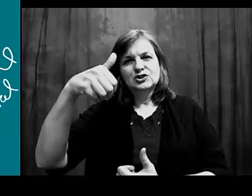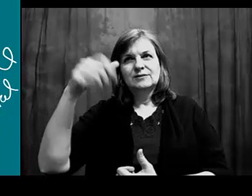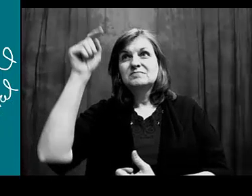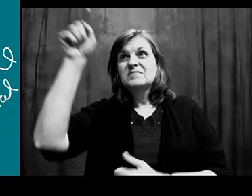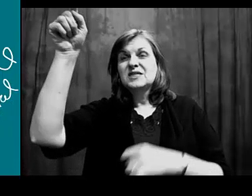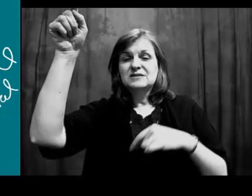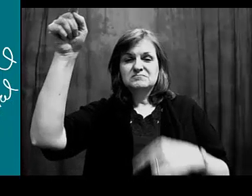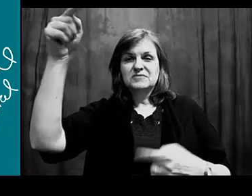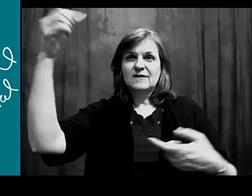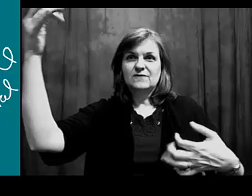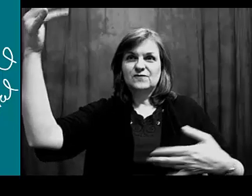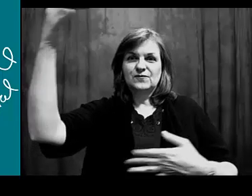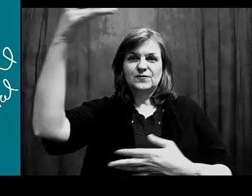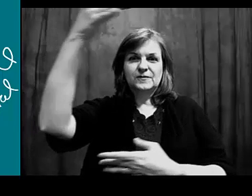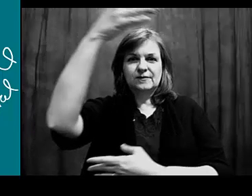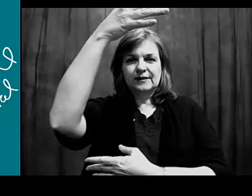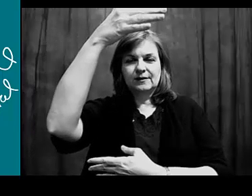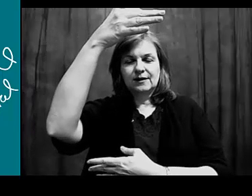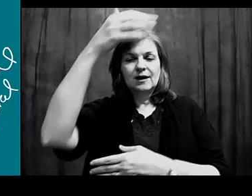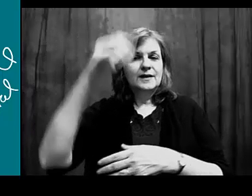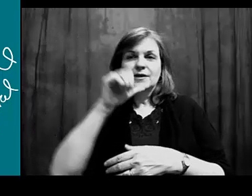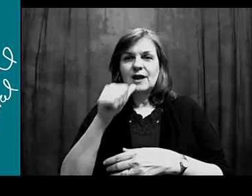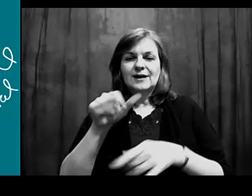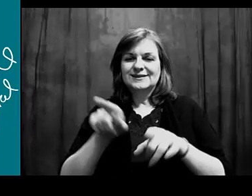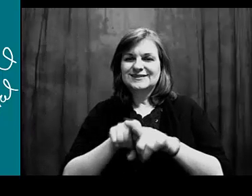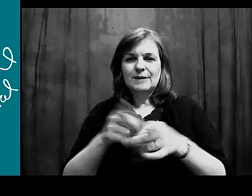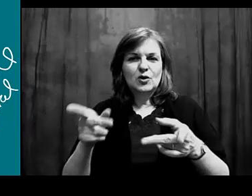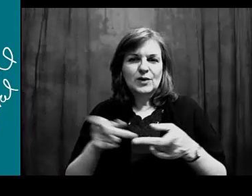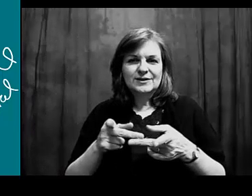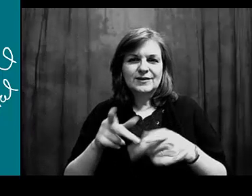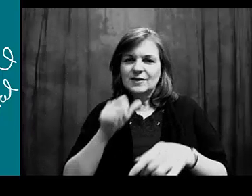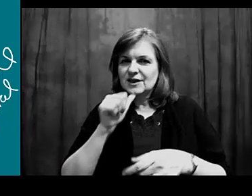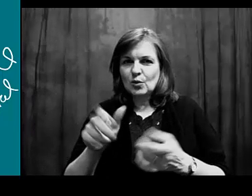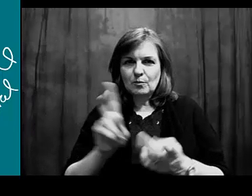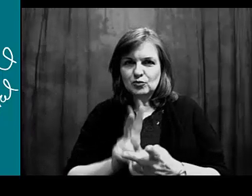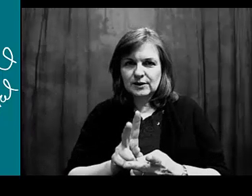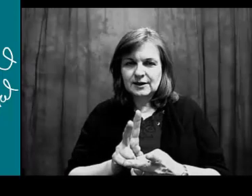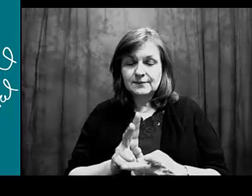they are not breeding because they're not in the same location to do so